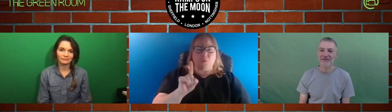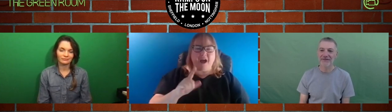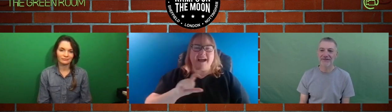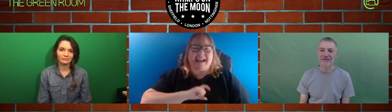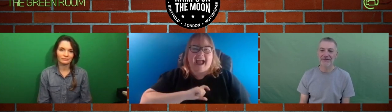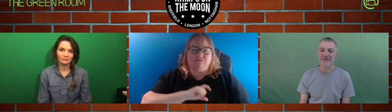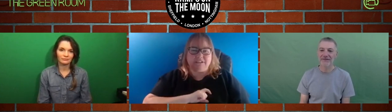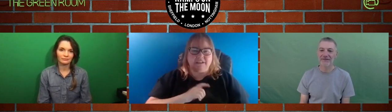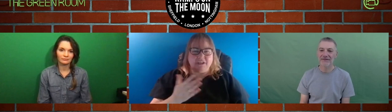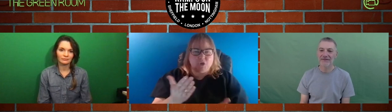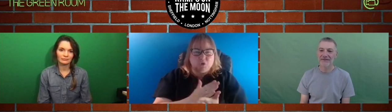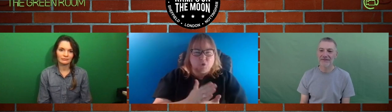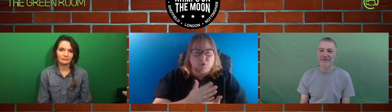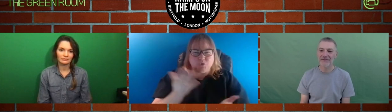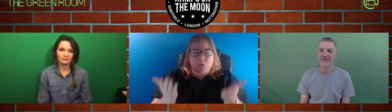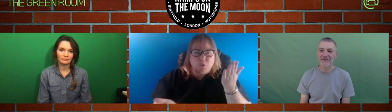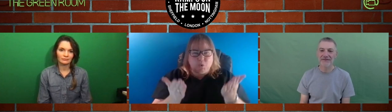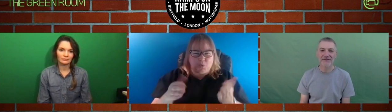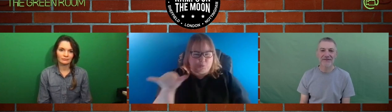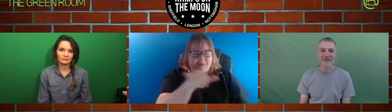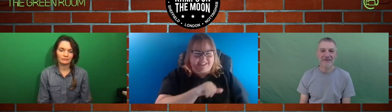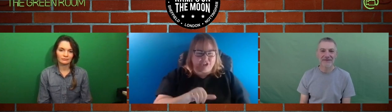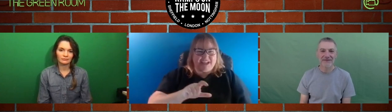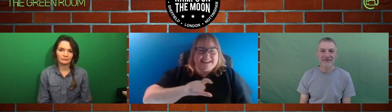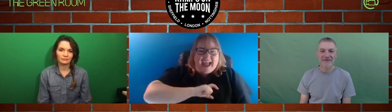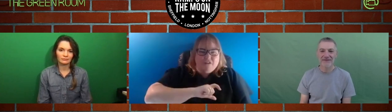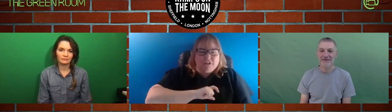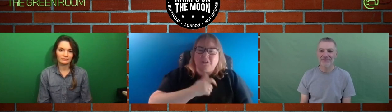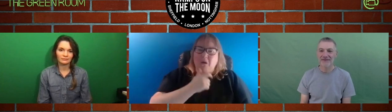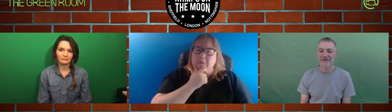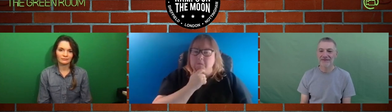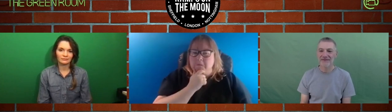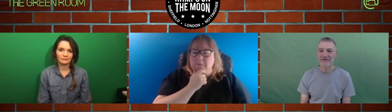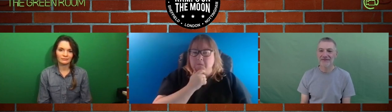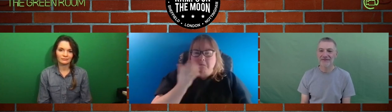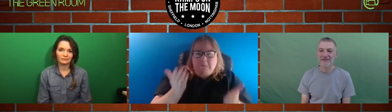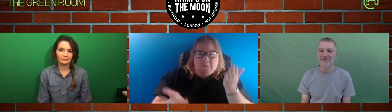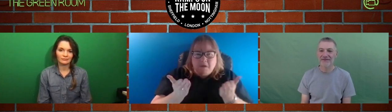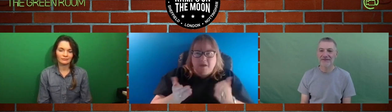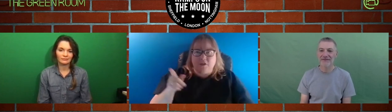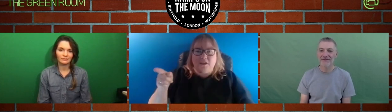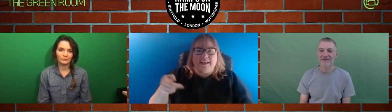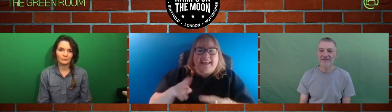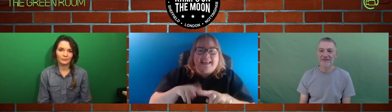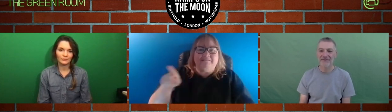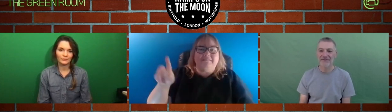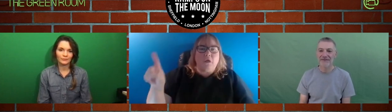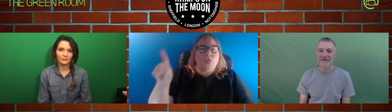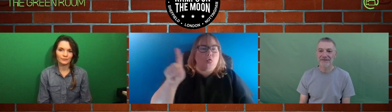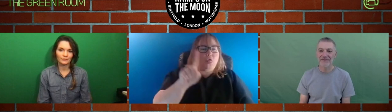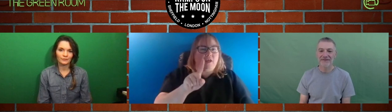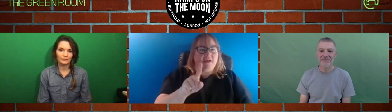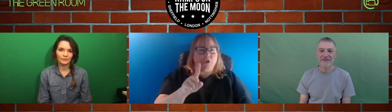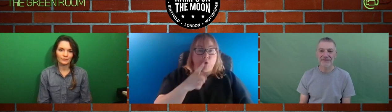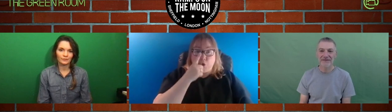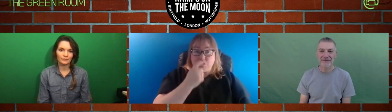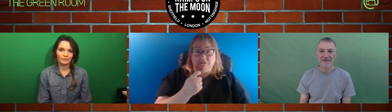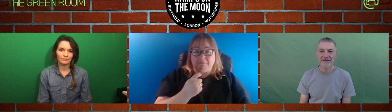not everybody was cast yet. So it could have been that if you'd come in and been the perfect Charlie Bates you might have got that part or if you'd been the